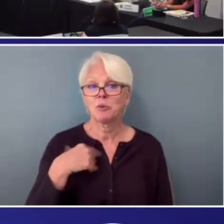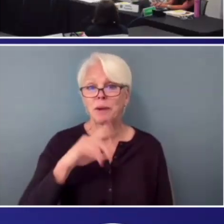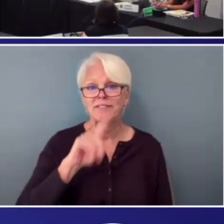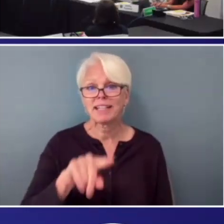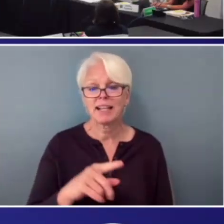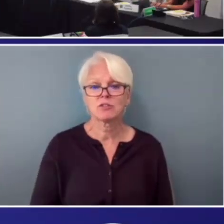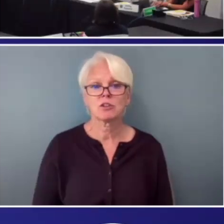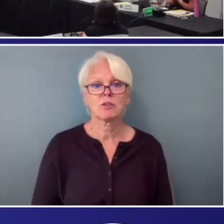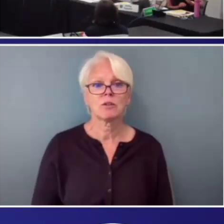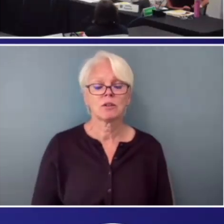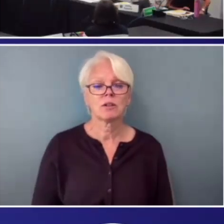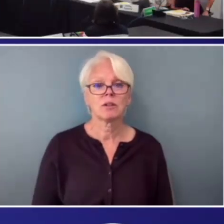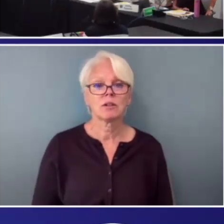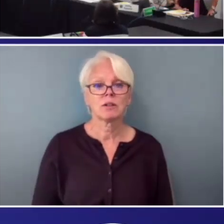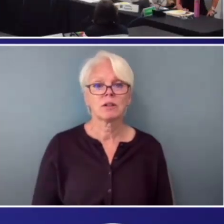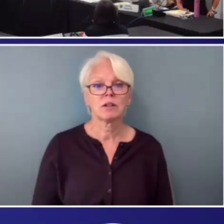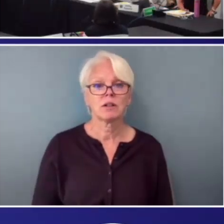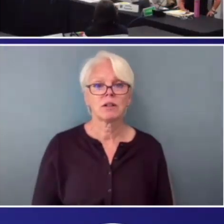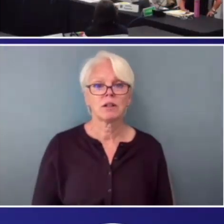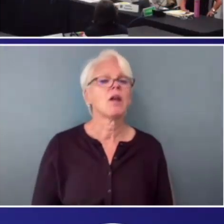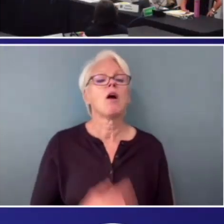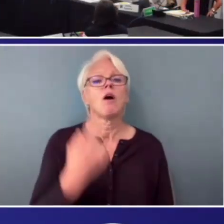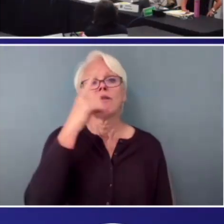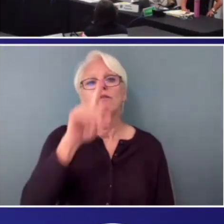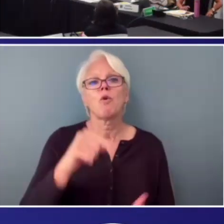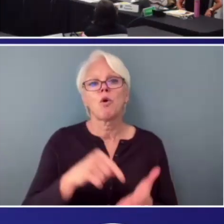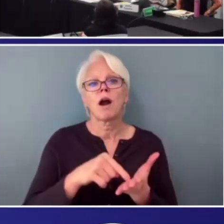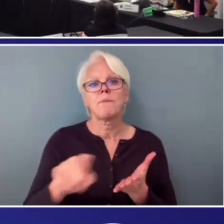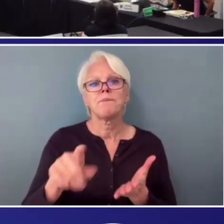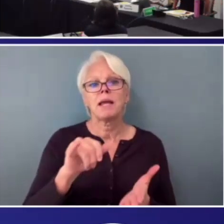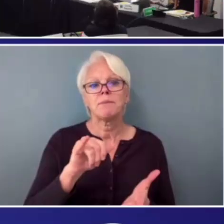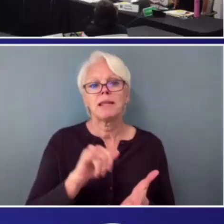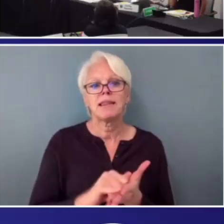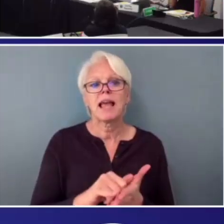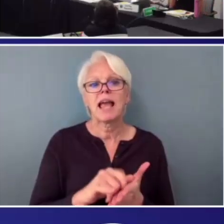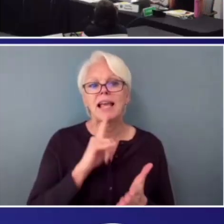So, for a payment that is being processed,